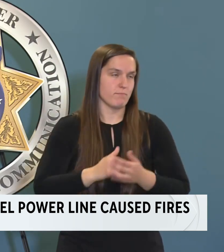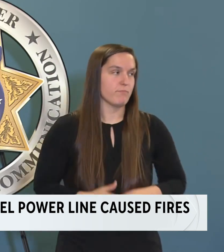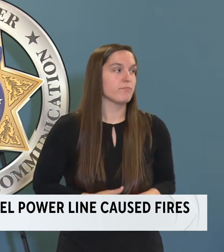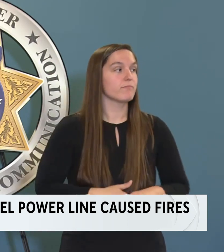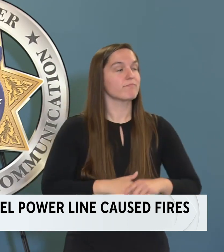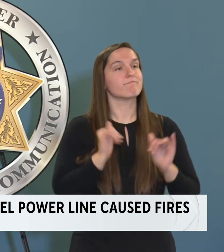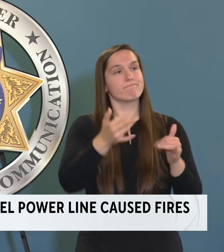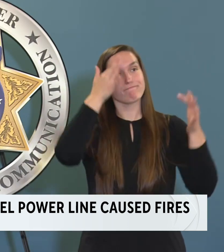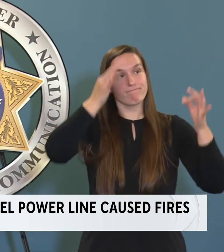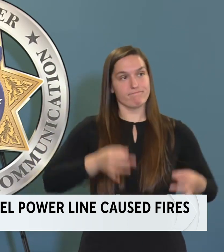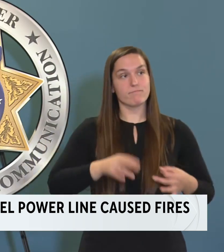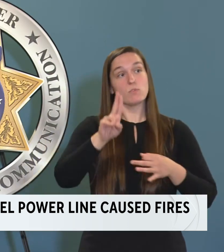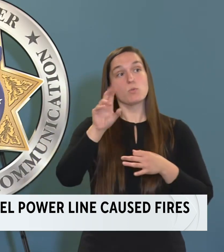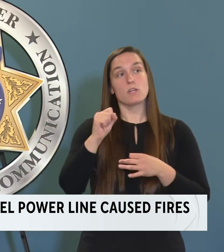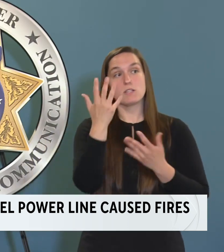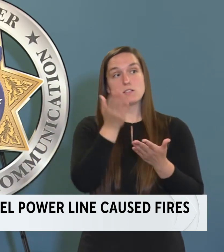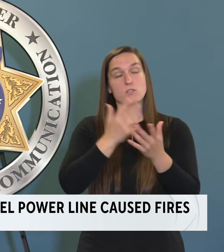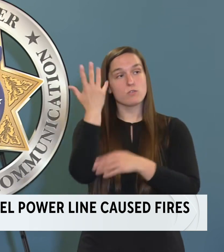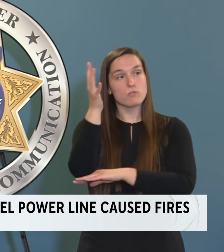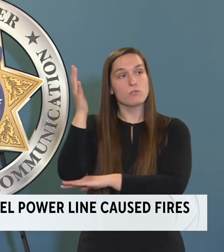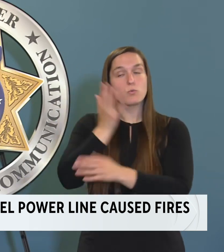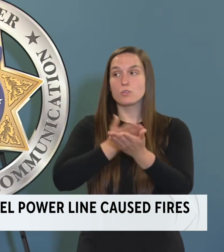DORADO GOT THE WIND BLEW THE